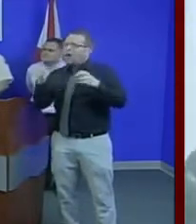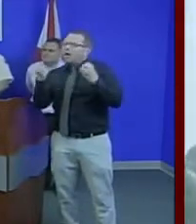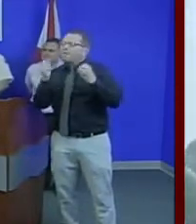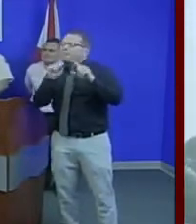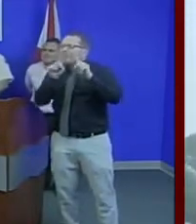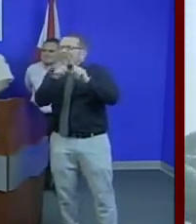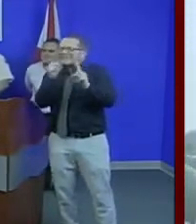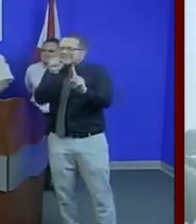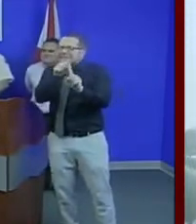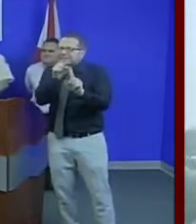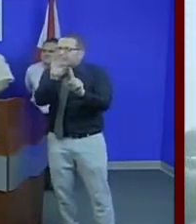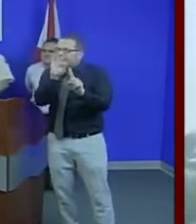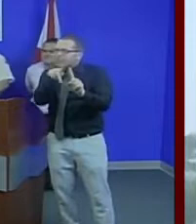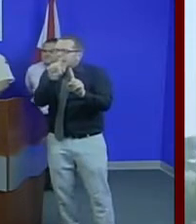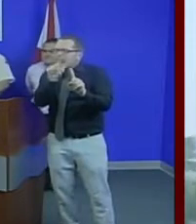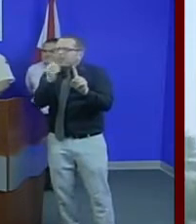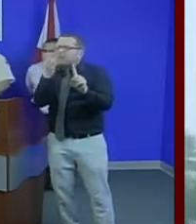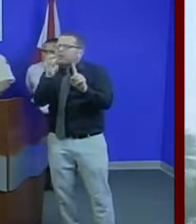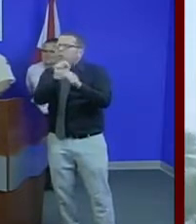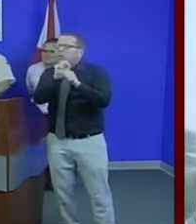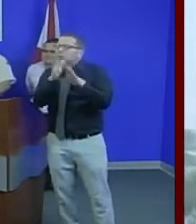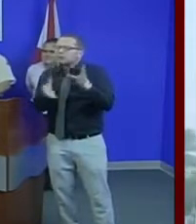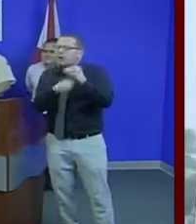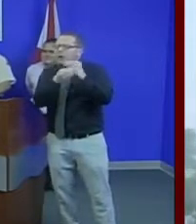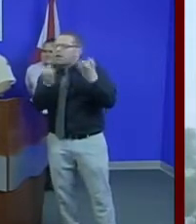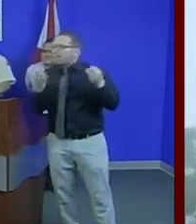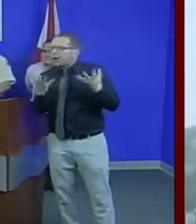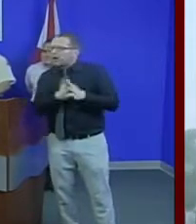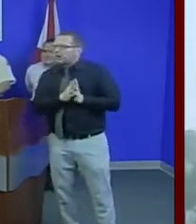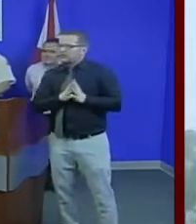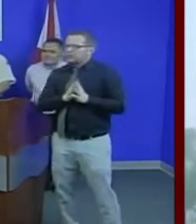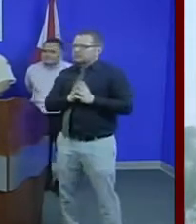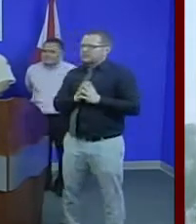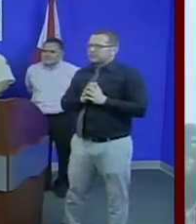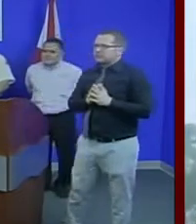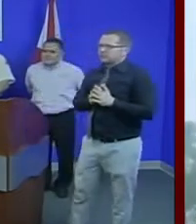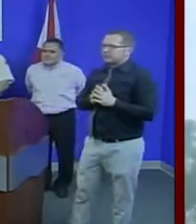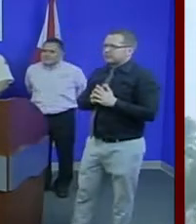[INAUDIBLE.. IT'S MY UNDERSTANDING AND